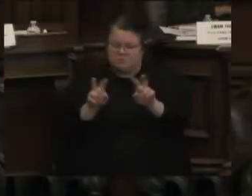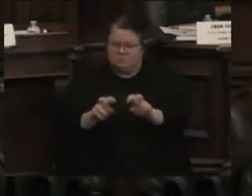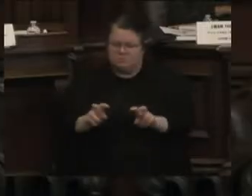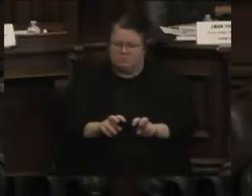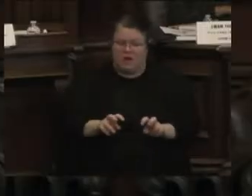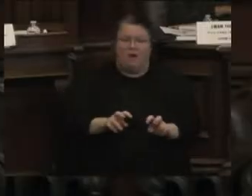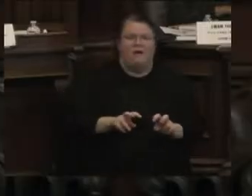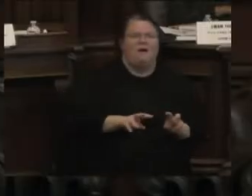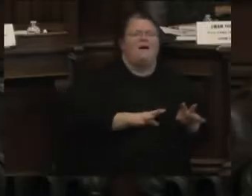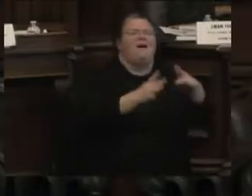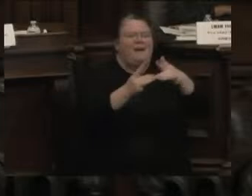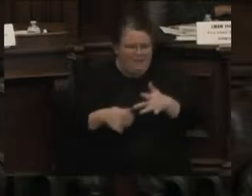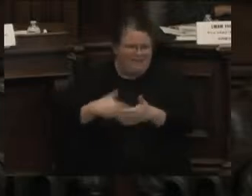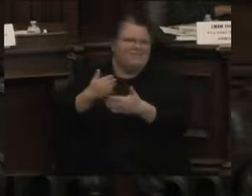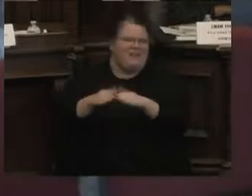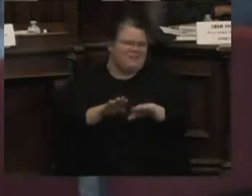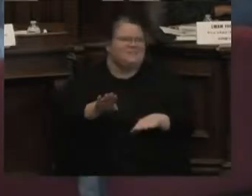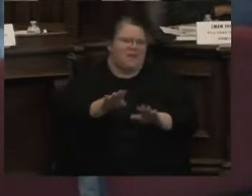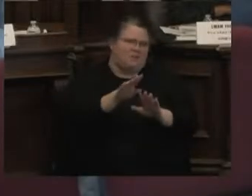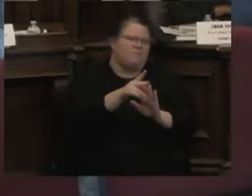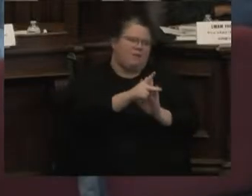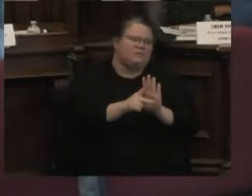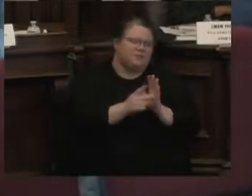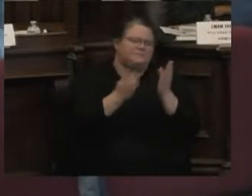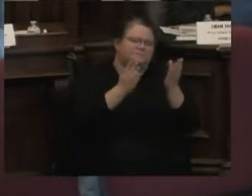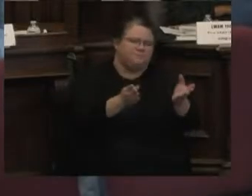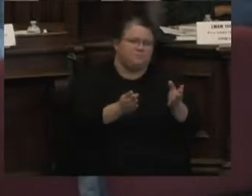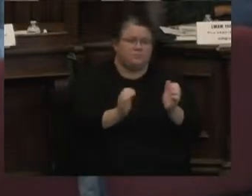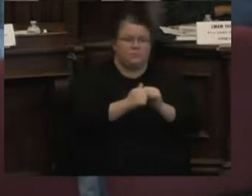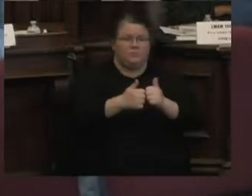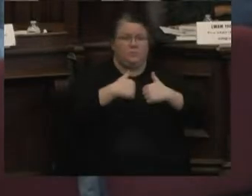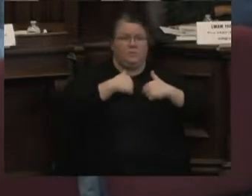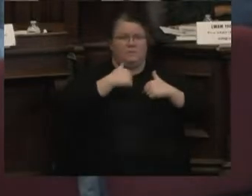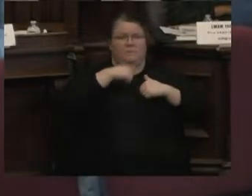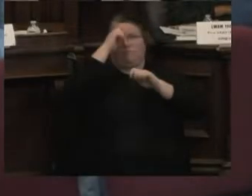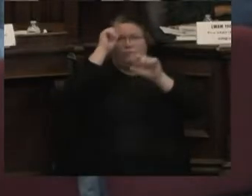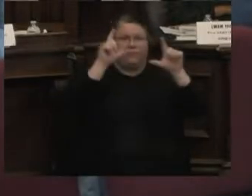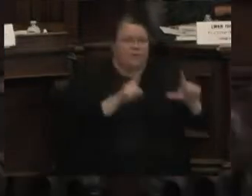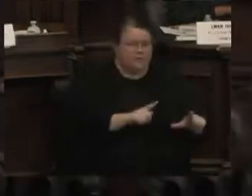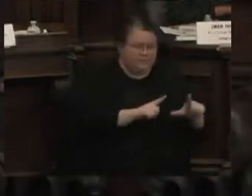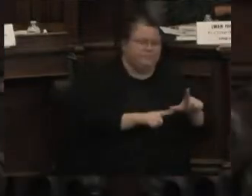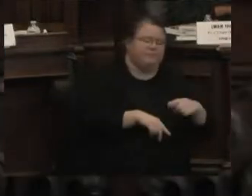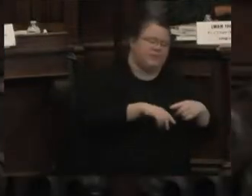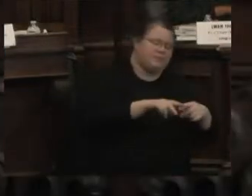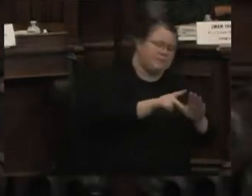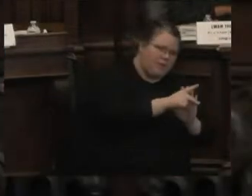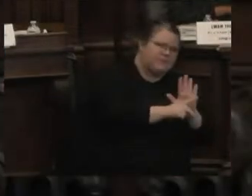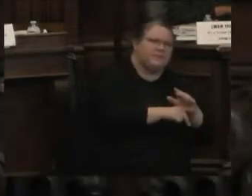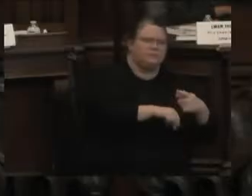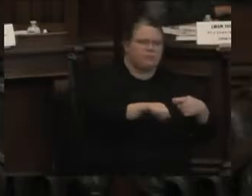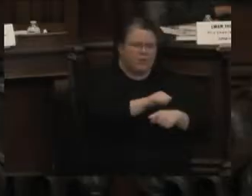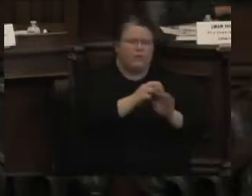done to, you know, reduce those or reduce the risks of those might end up leading to policy recommendations. Absolutely.